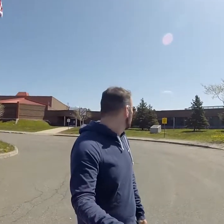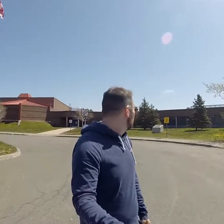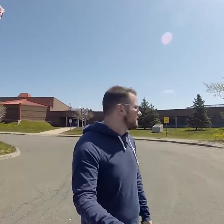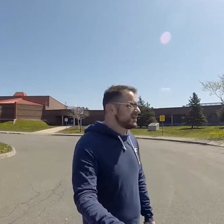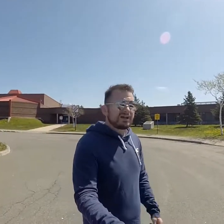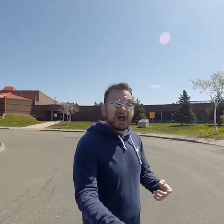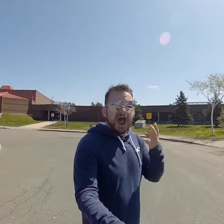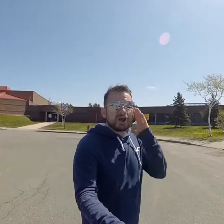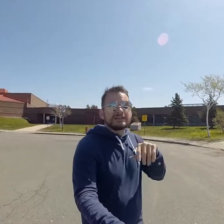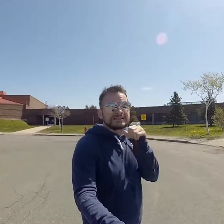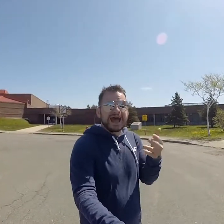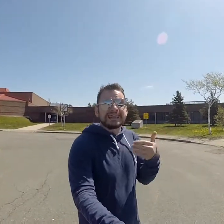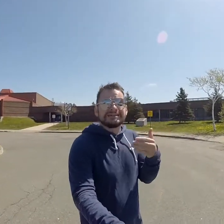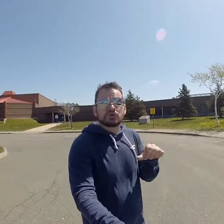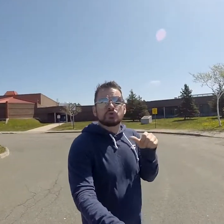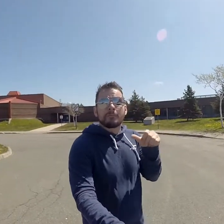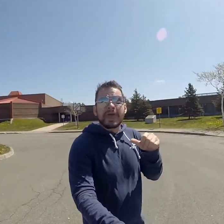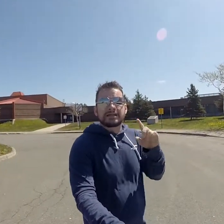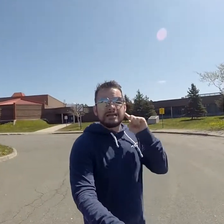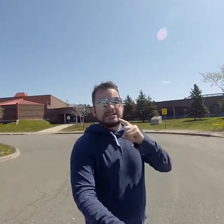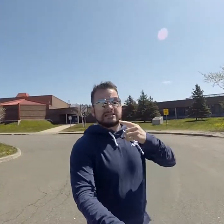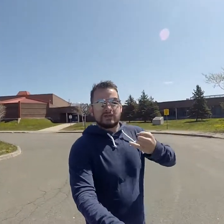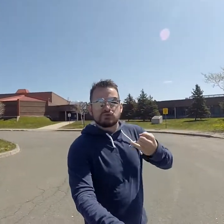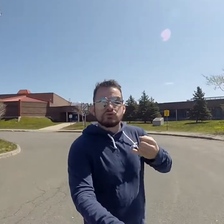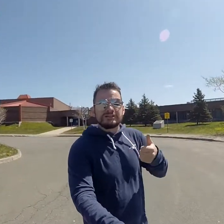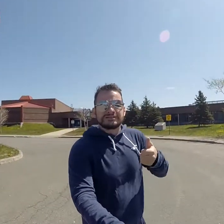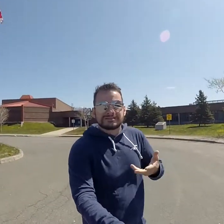I know it is not easy to maintain a deaf school in general.